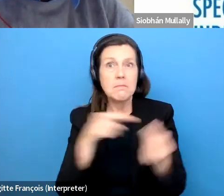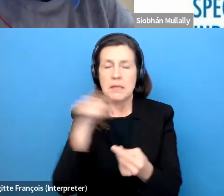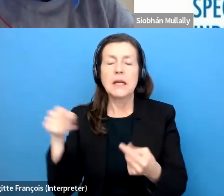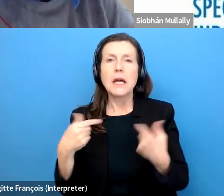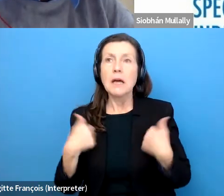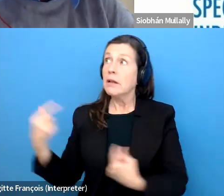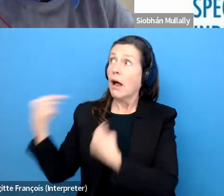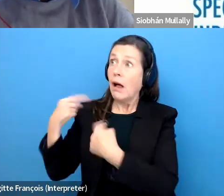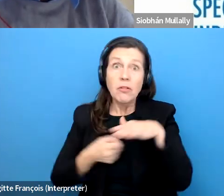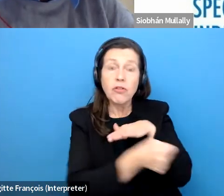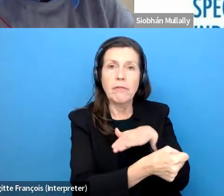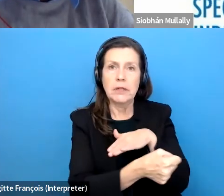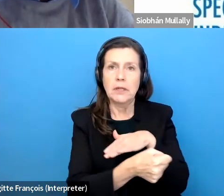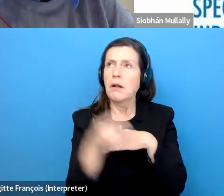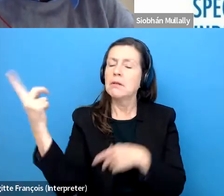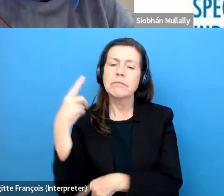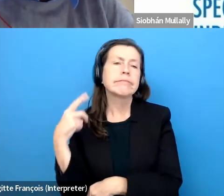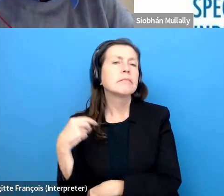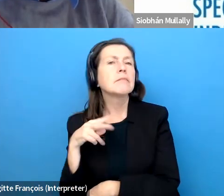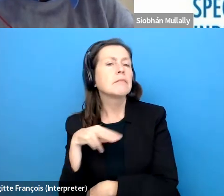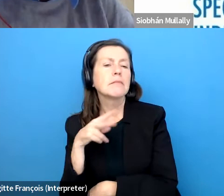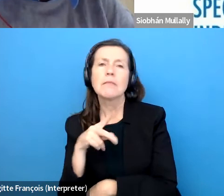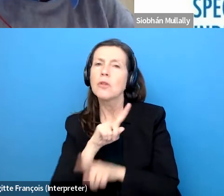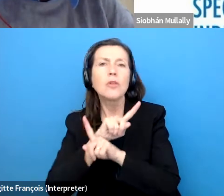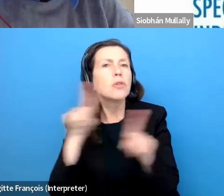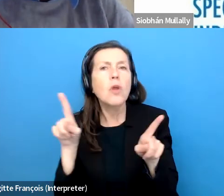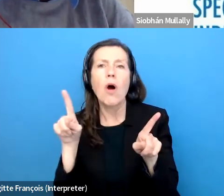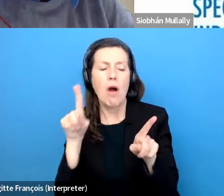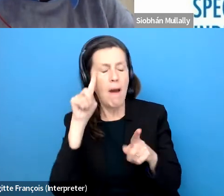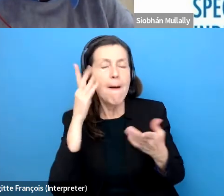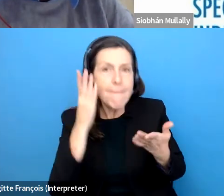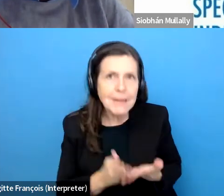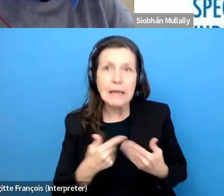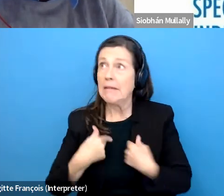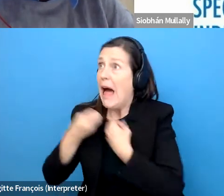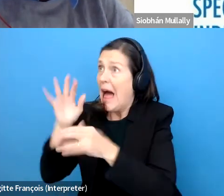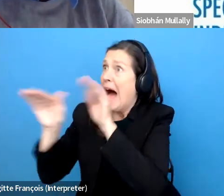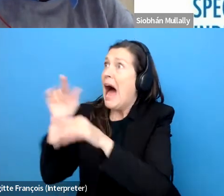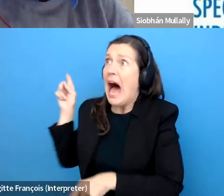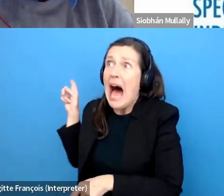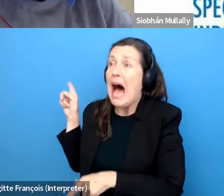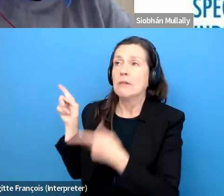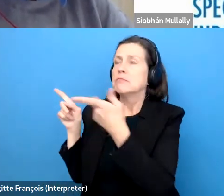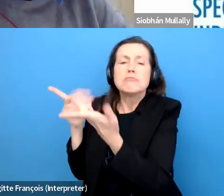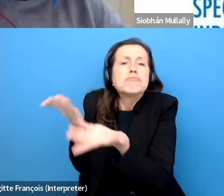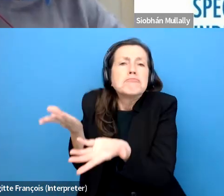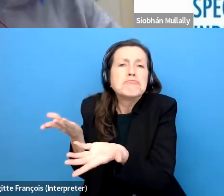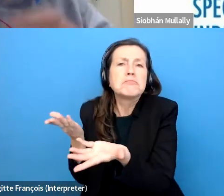of not being believed. There may also be a negative attitude or stereotypical attitude